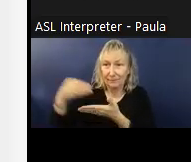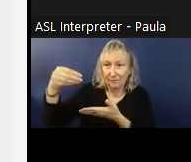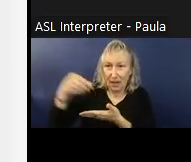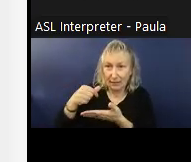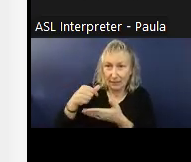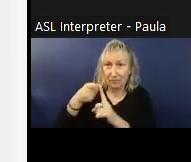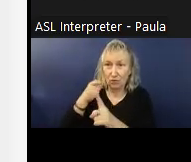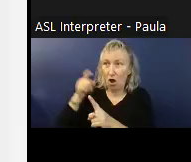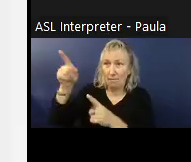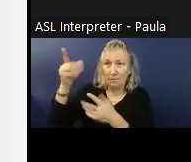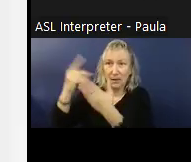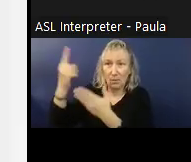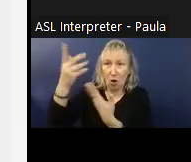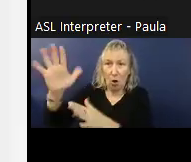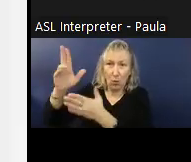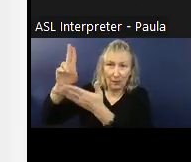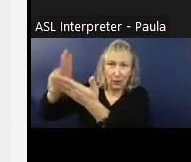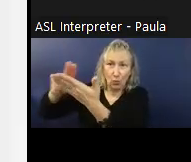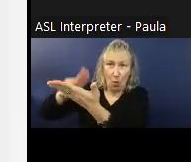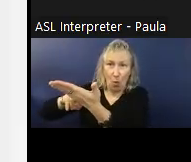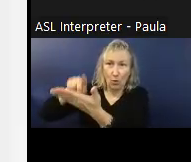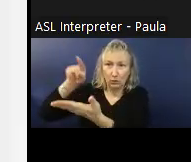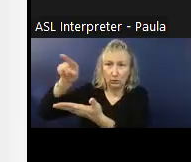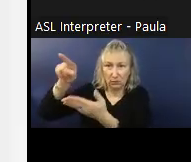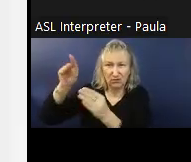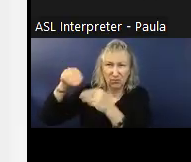And I, I just, I'm concerned that maybe having that,